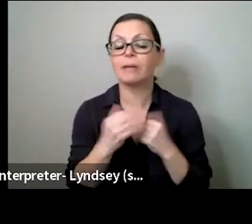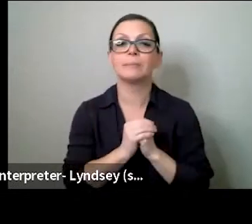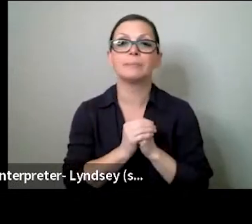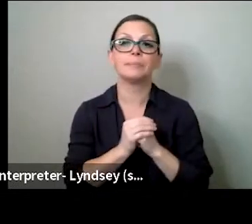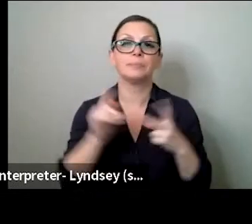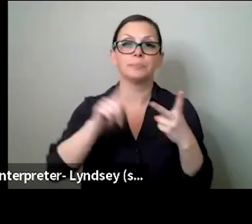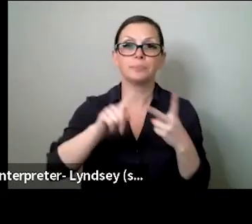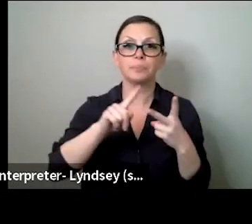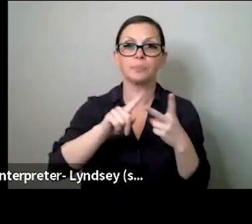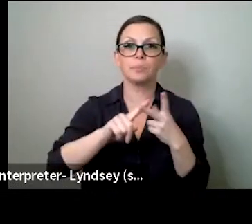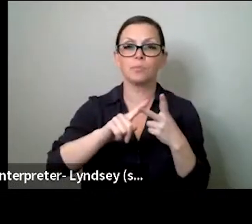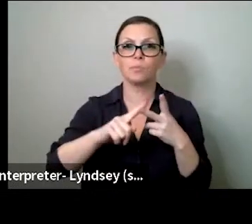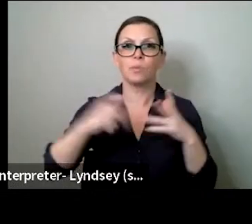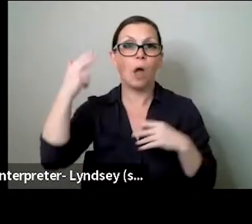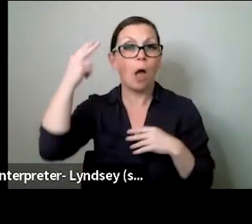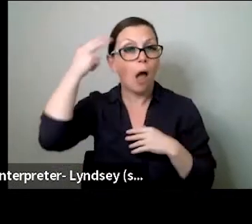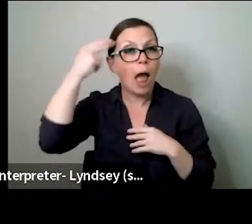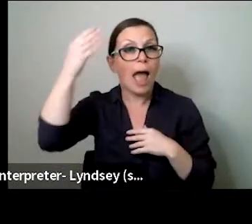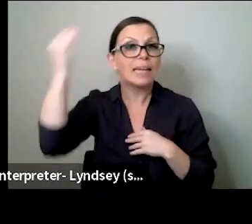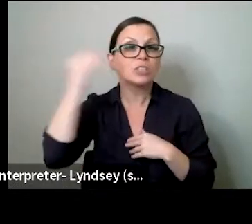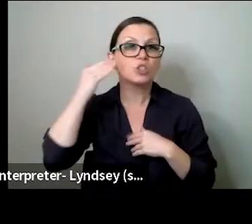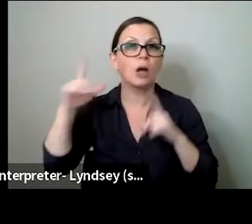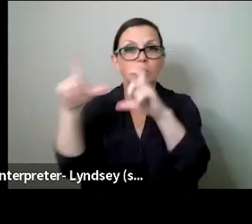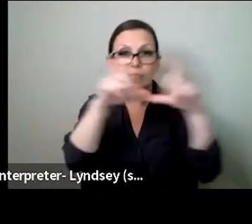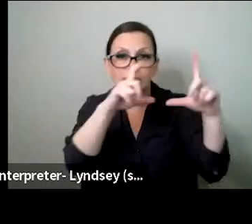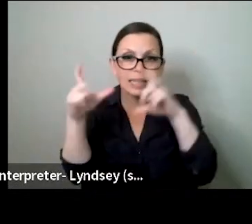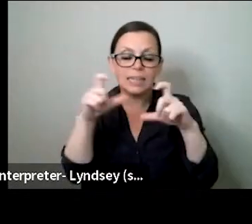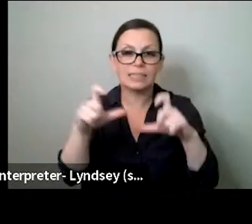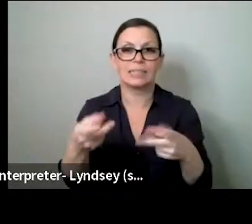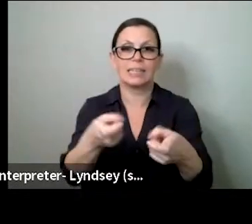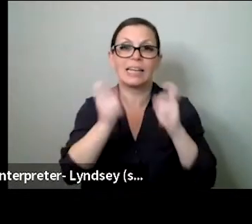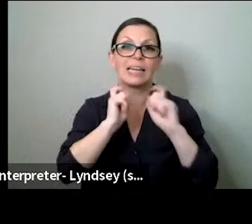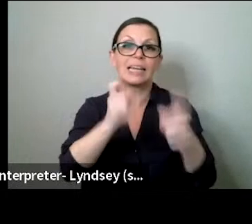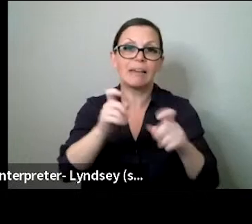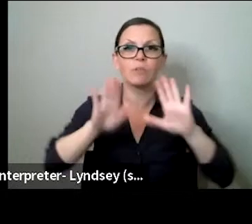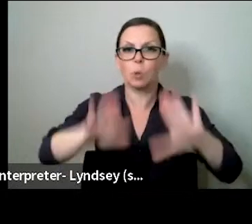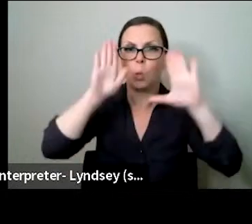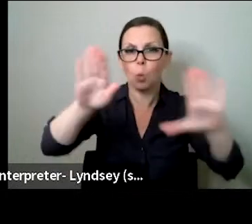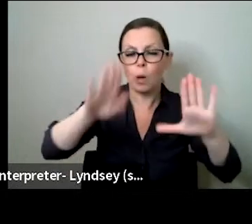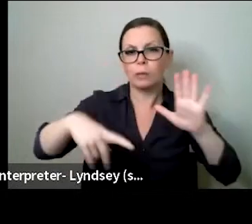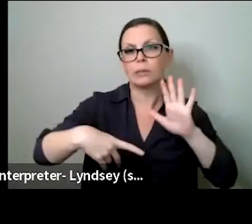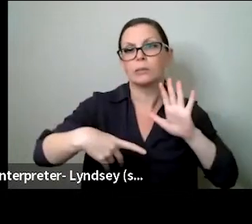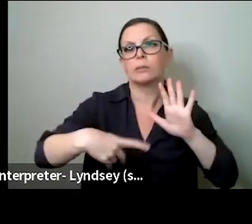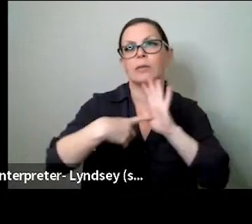Our headshot session gives you really excellent examples for your individual needs.